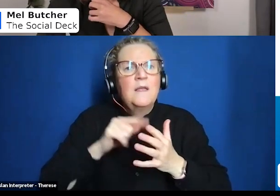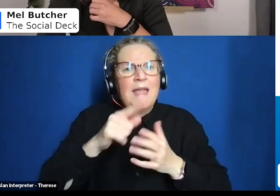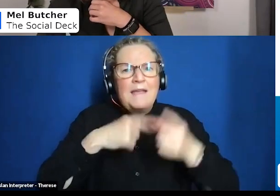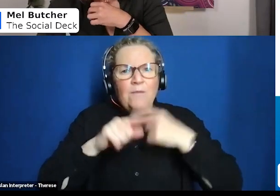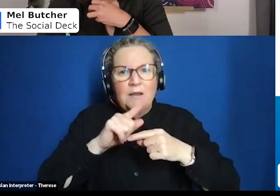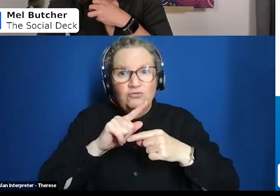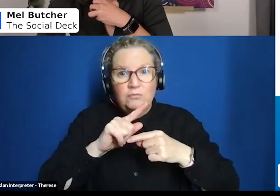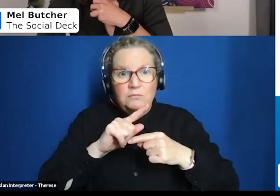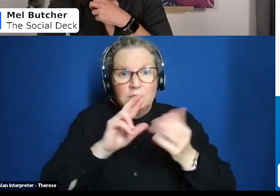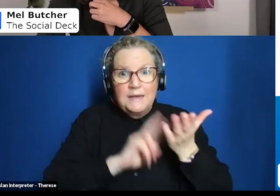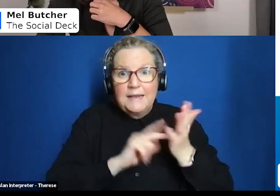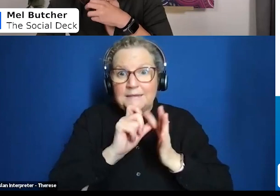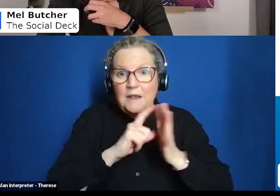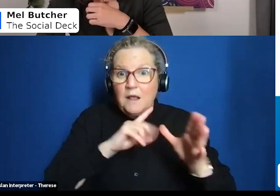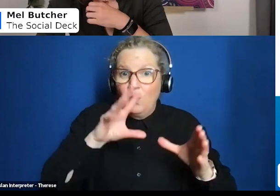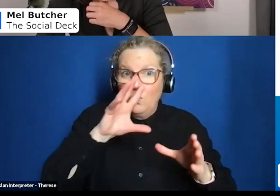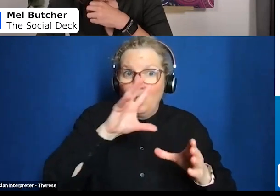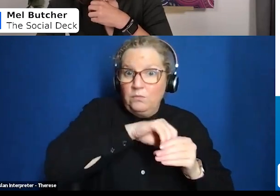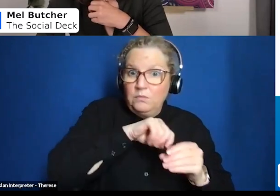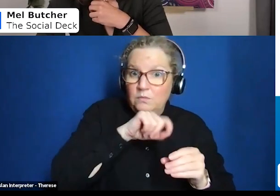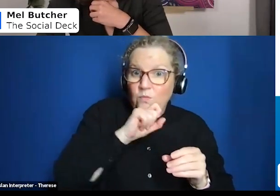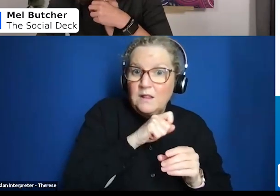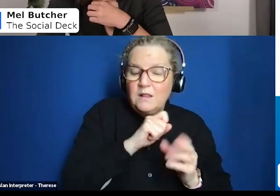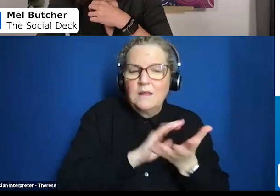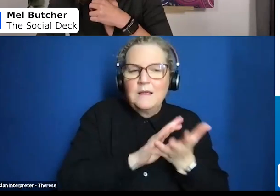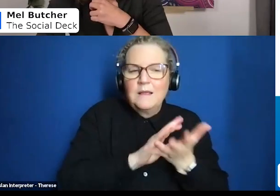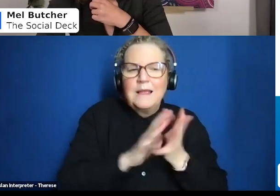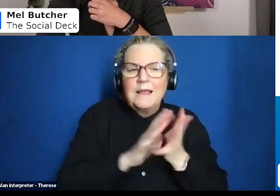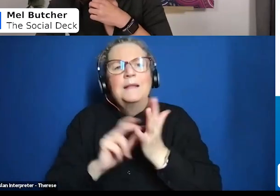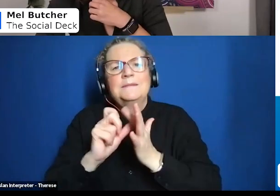And in particular, how will the asset track outcomes for people with disability